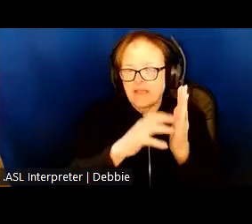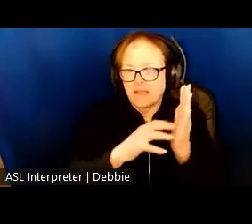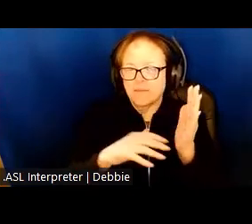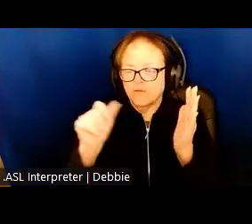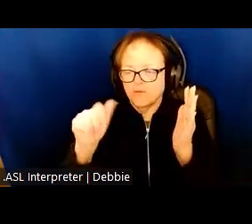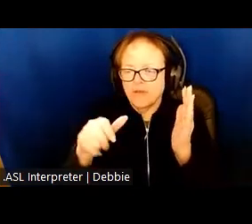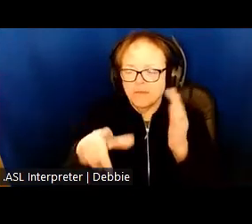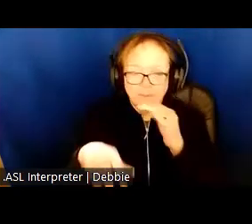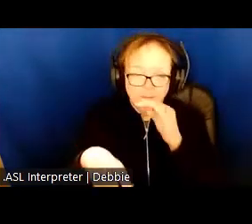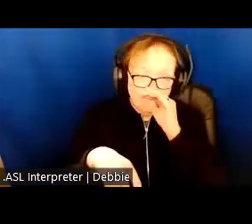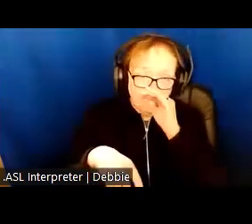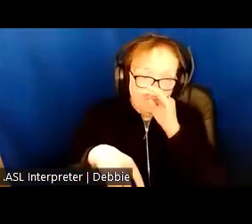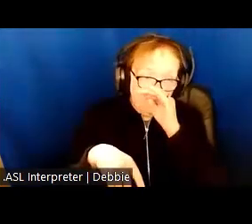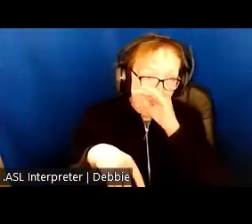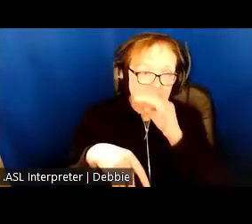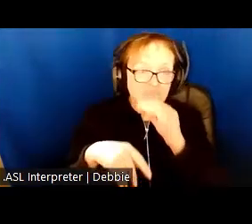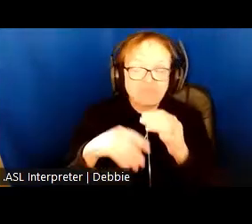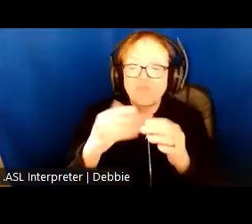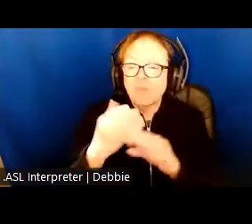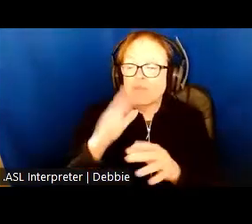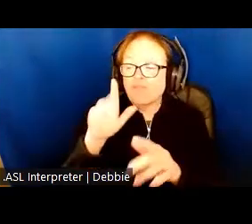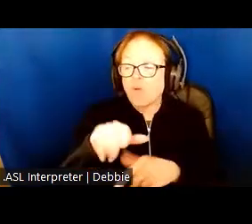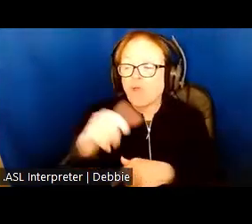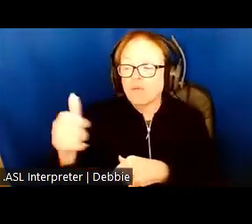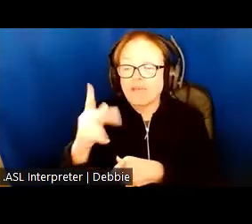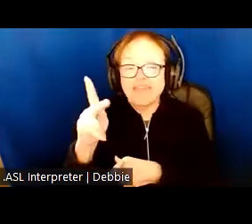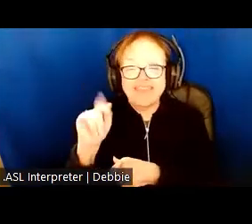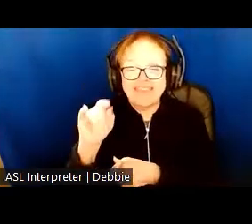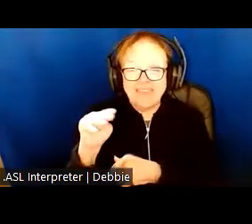Before I hand things over to my colleague, Kim, to provide a demo of the application